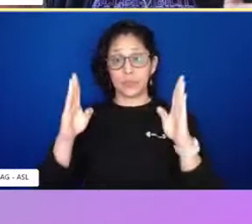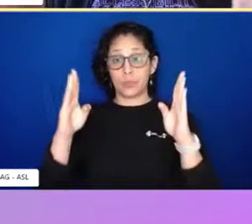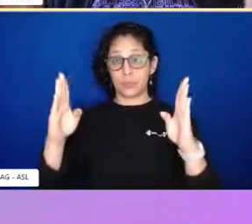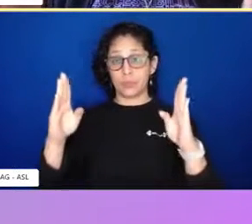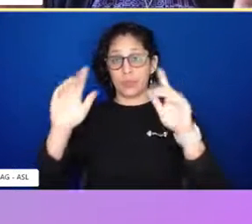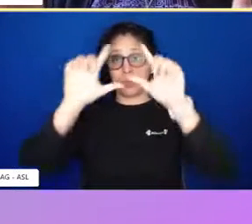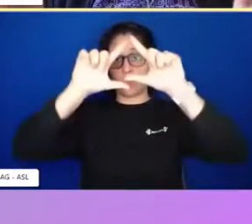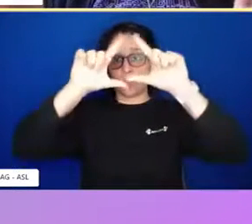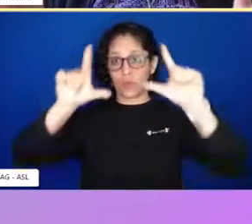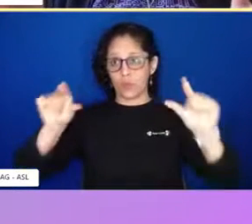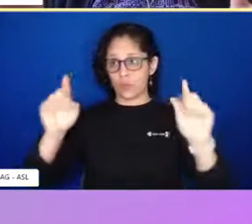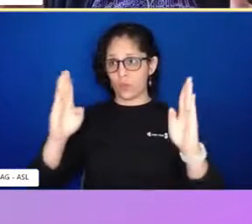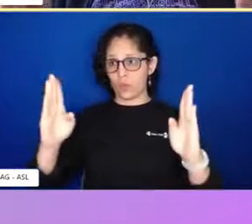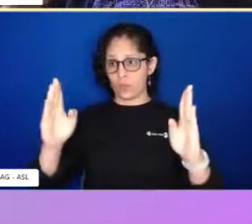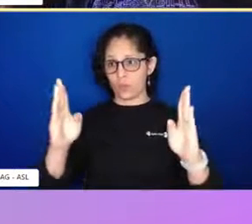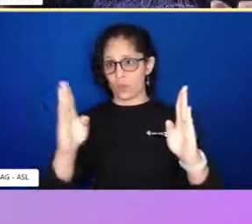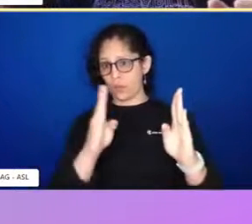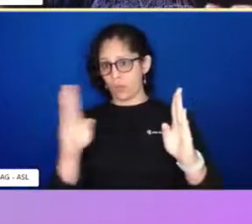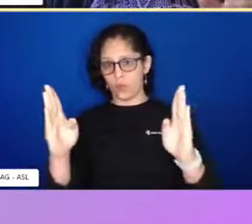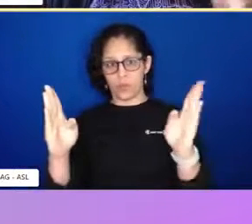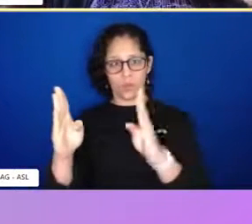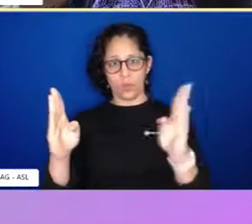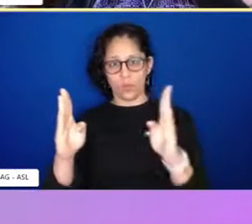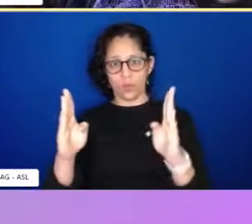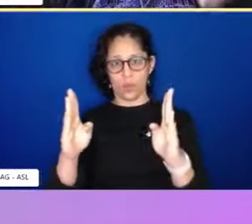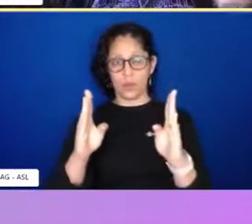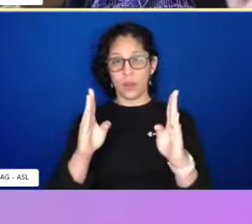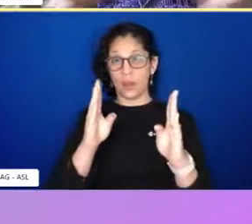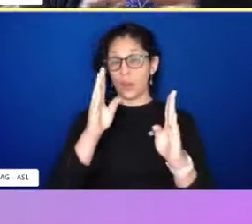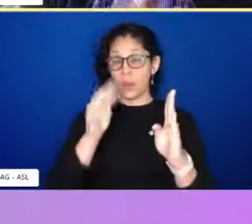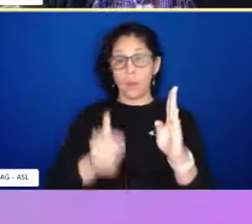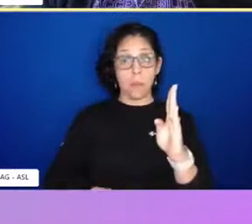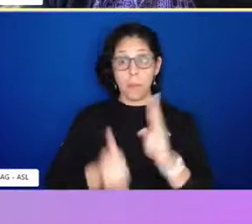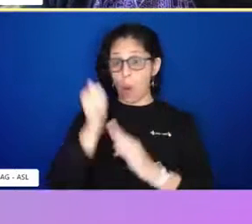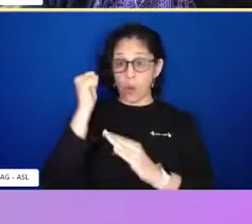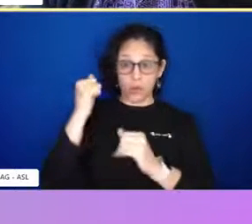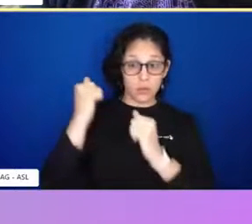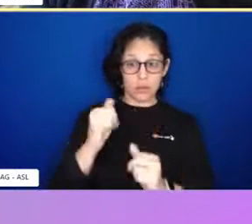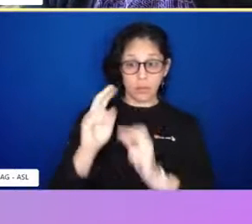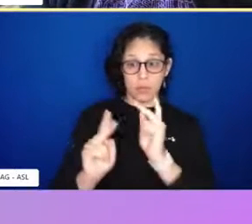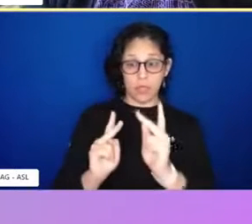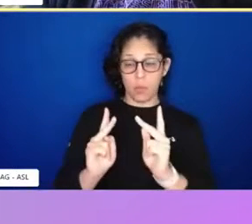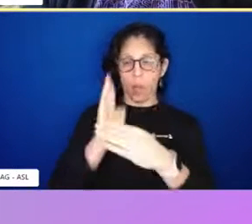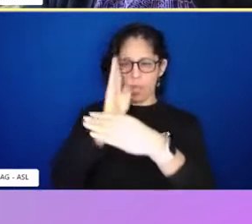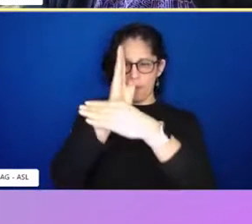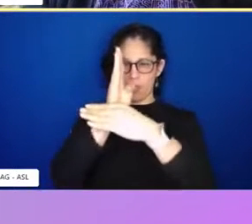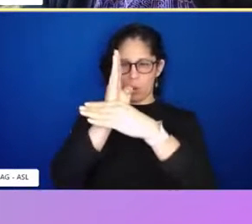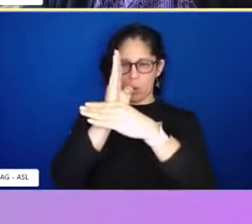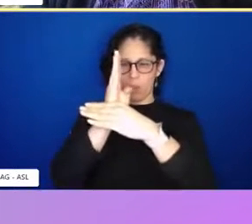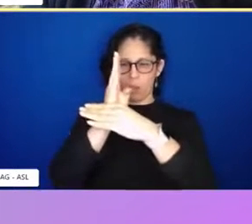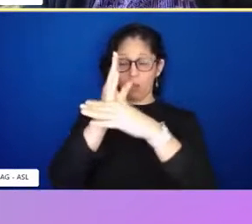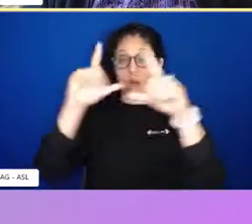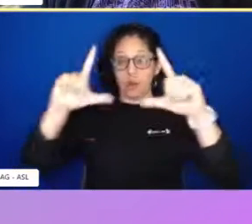the population in that famous bell curve shape we see the middle is the most majority of the people, the people.